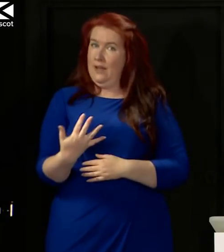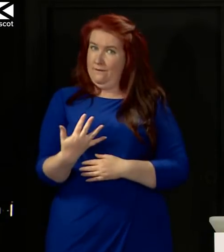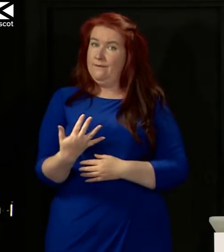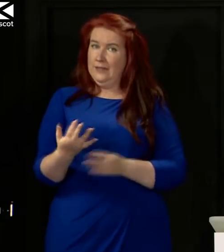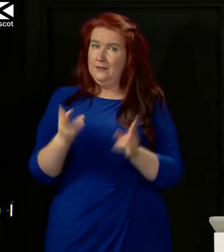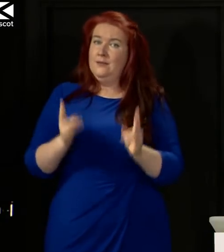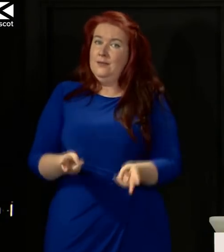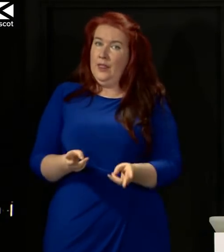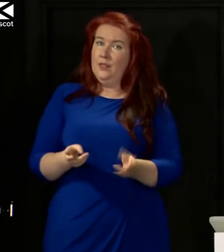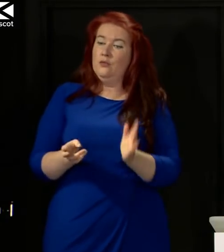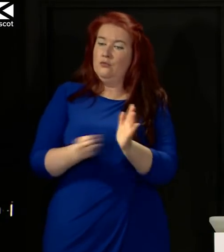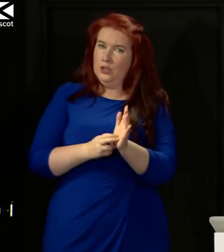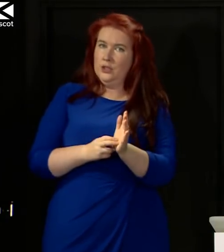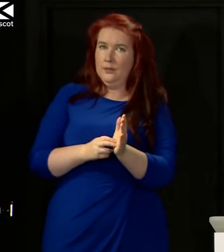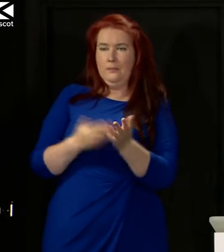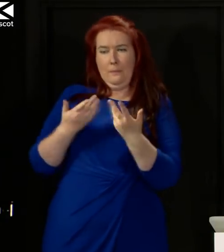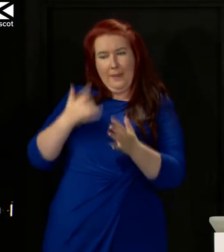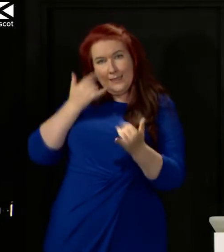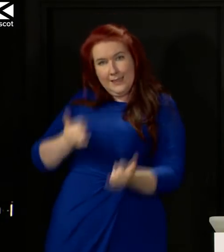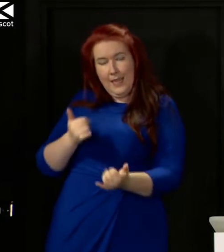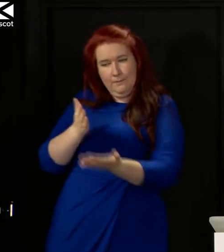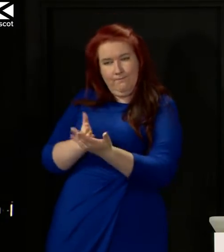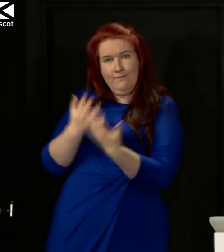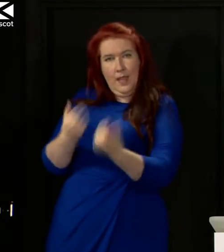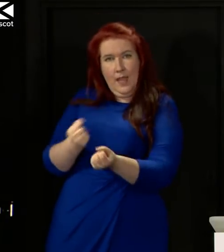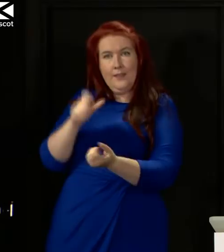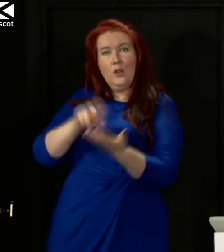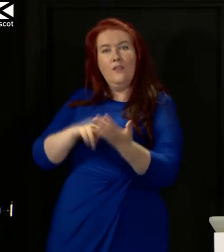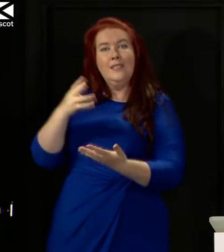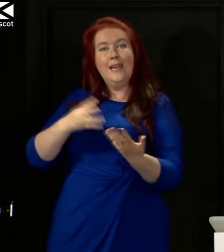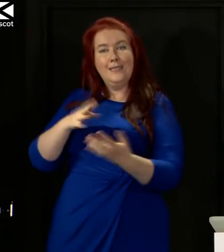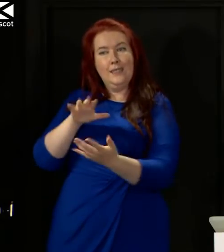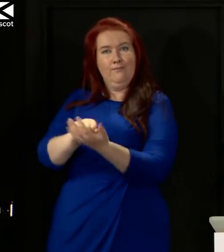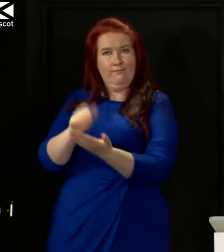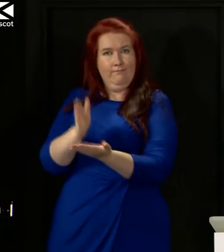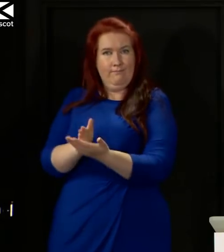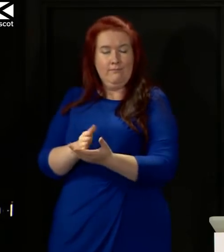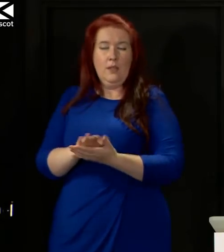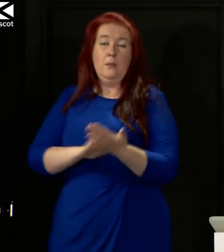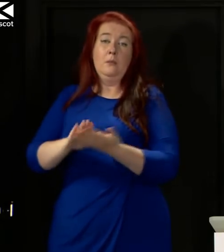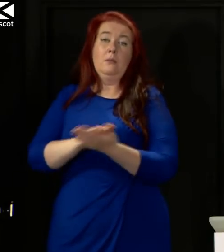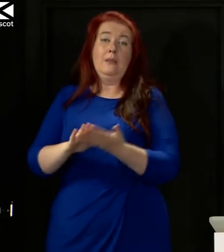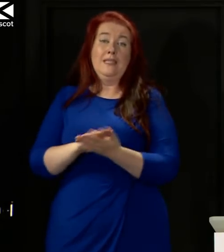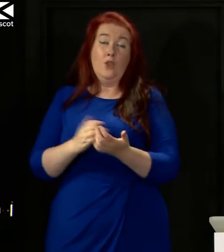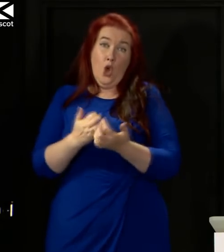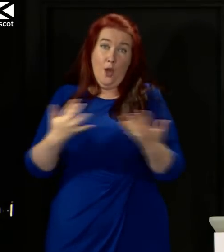a test as having COVID-19 - the total number of deaths in Scotland, under that measurement,